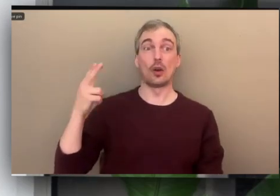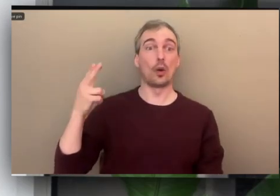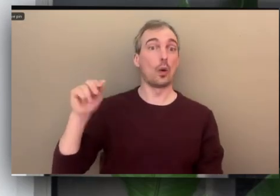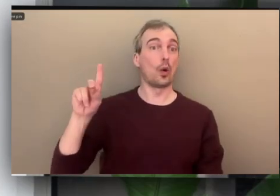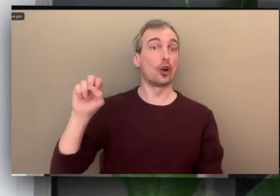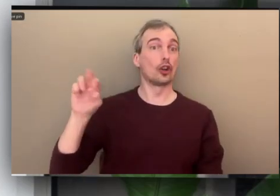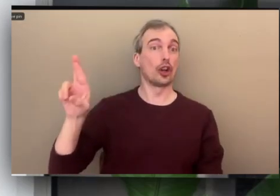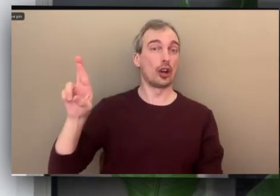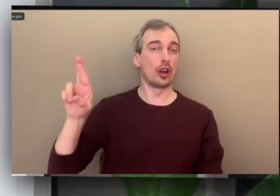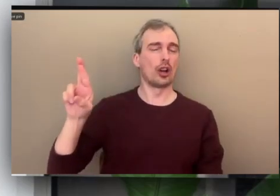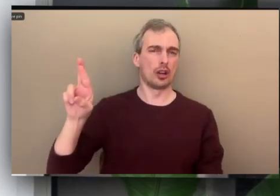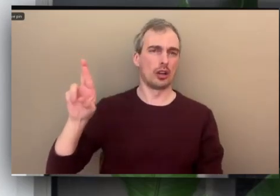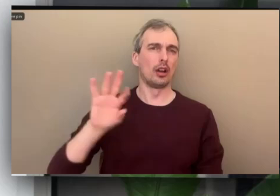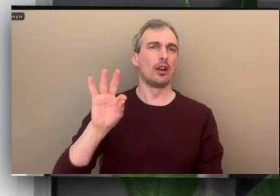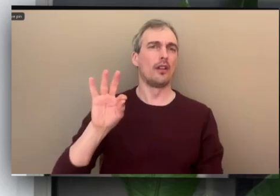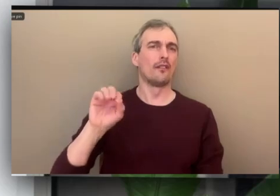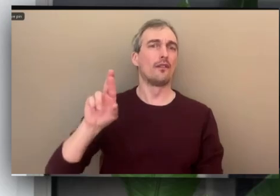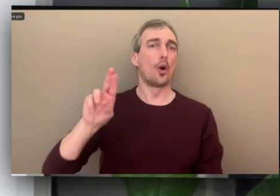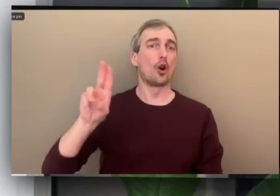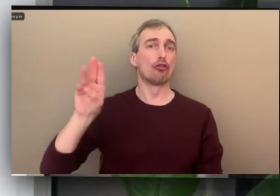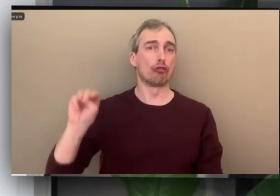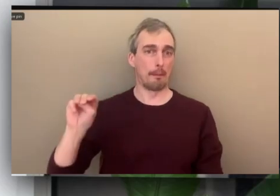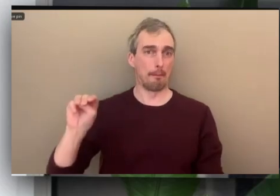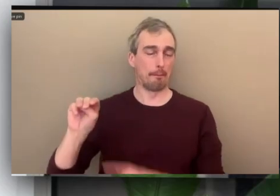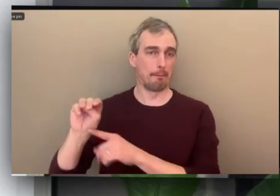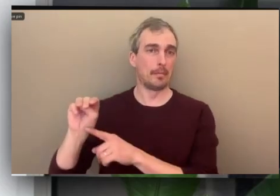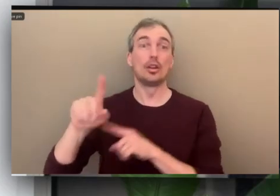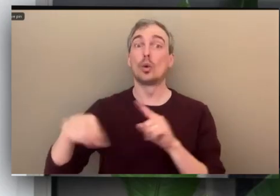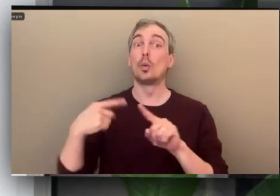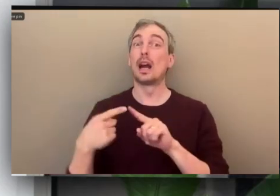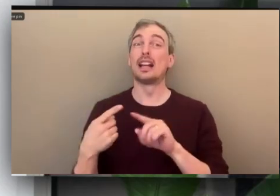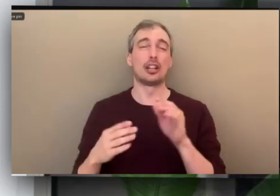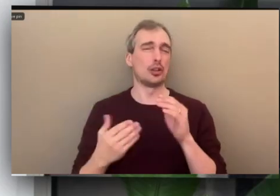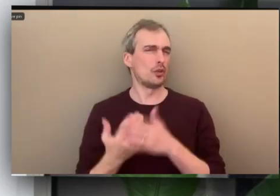they go through this forum. The great thing is: We're a stakeholder.